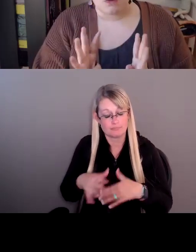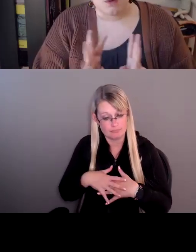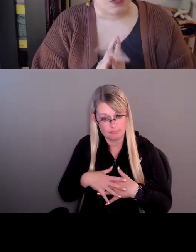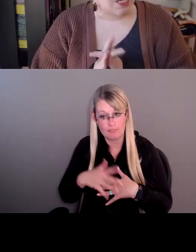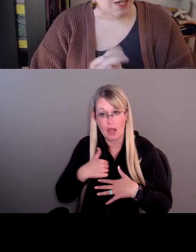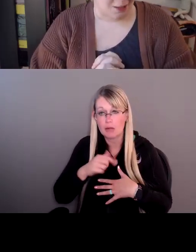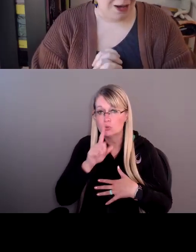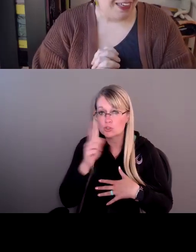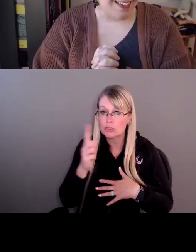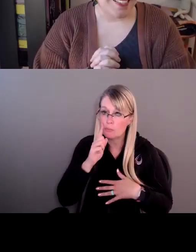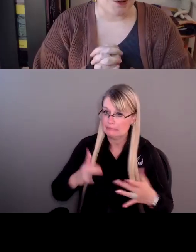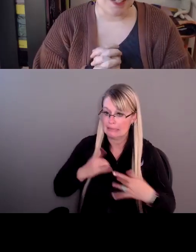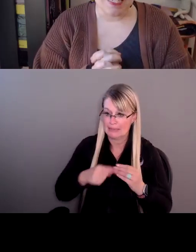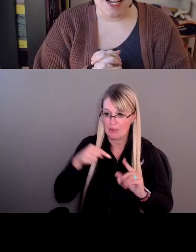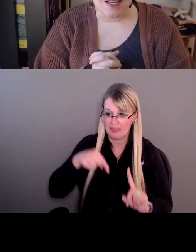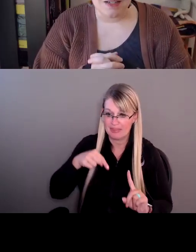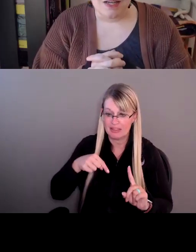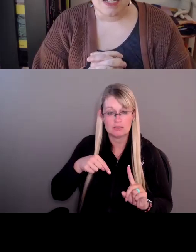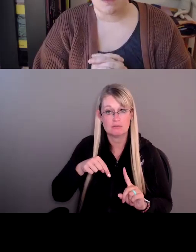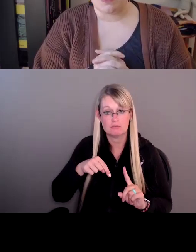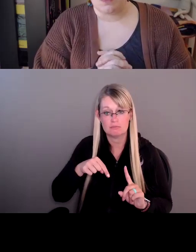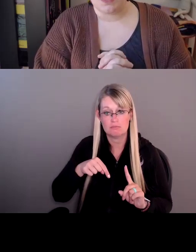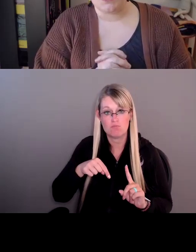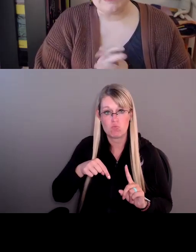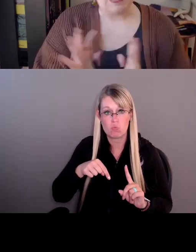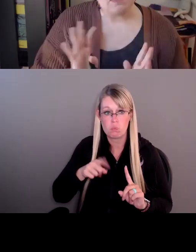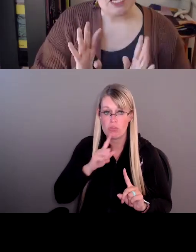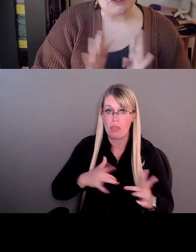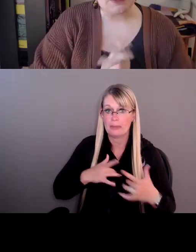was really excited about this, they were really excited to make the website look dynamic and